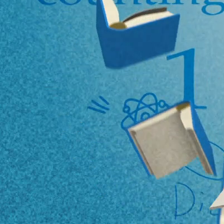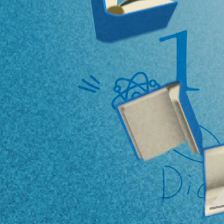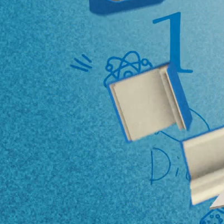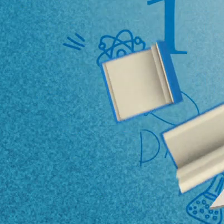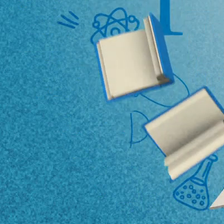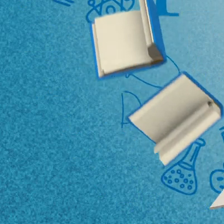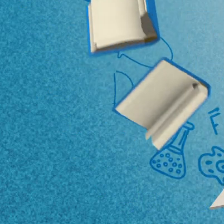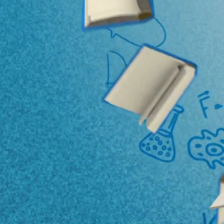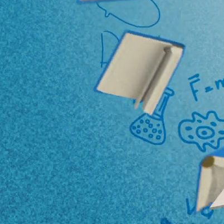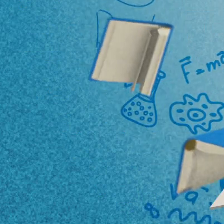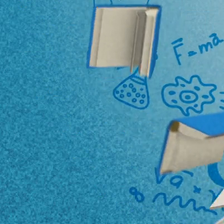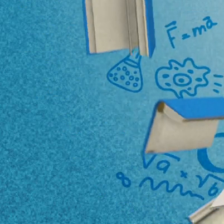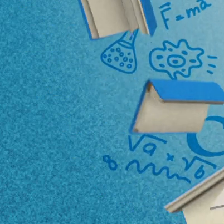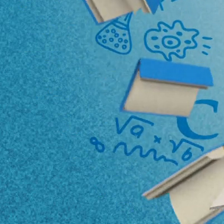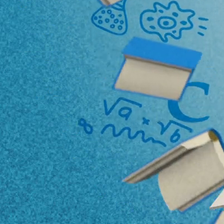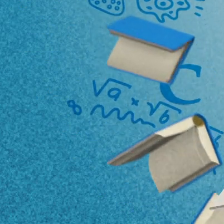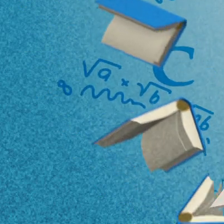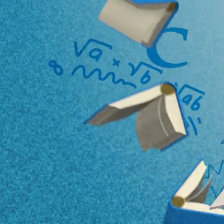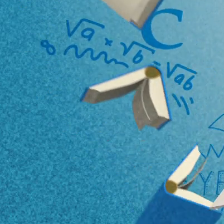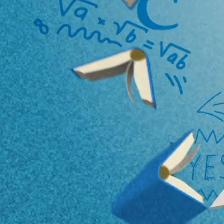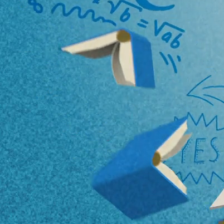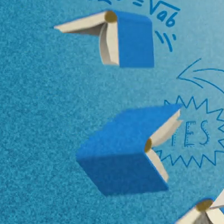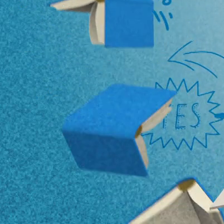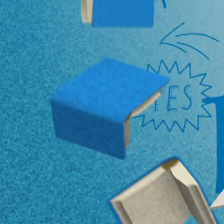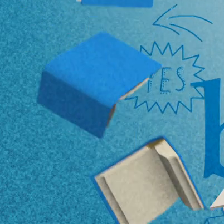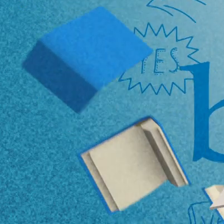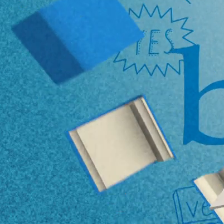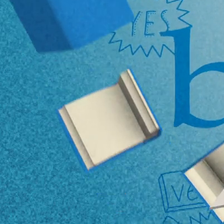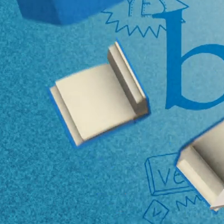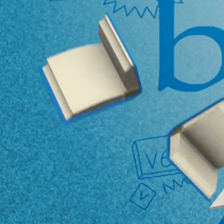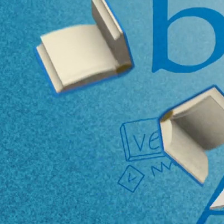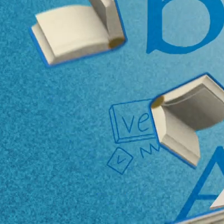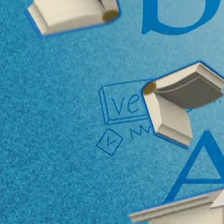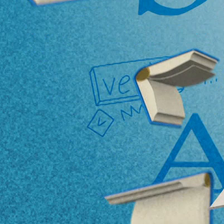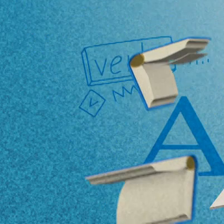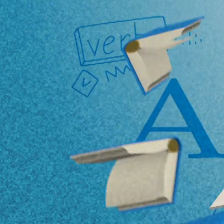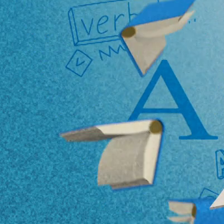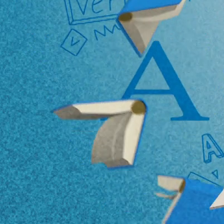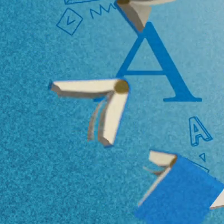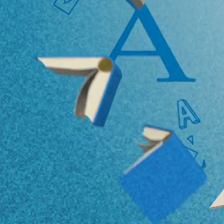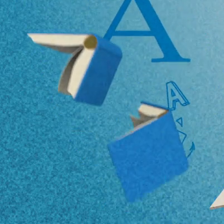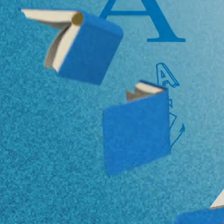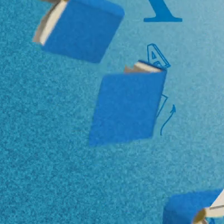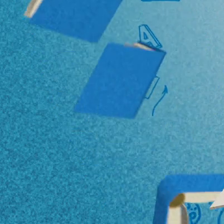But I have to continue my studies, so nyin bana – bye!